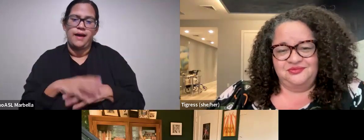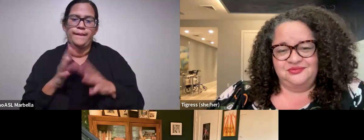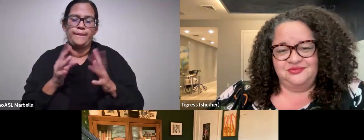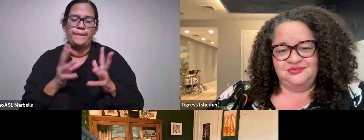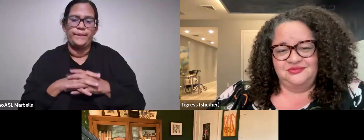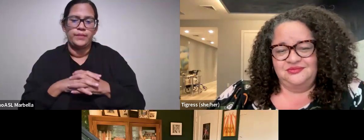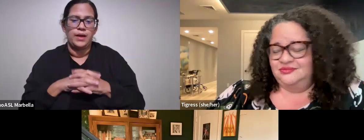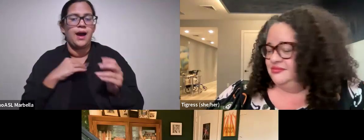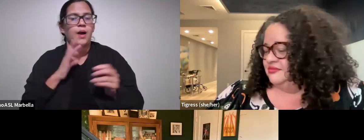I would say